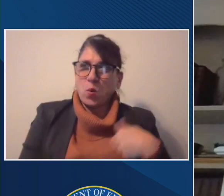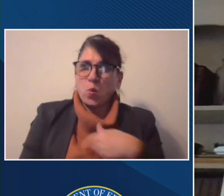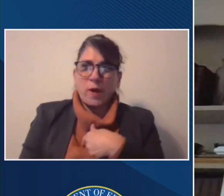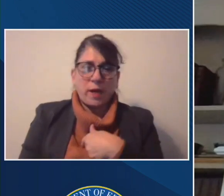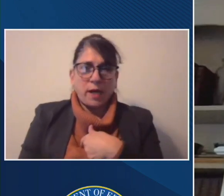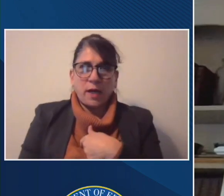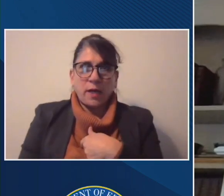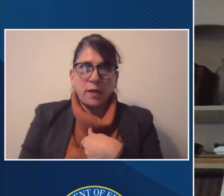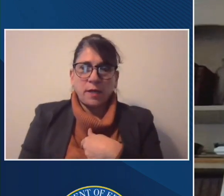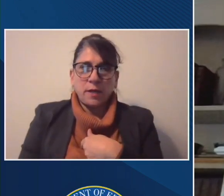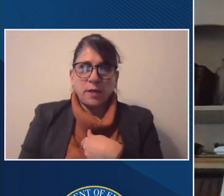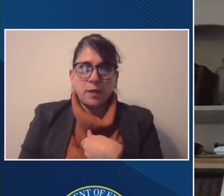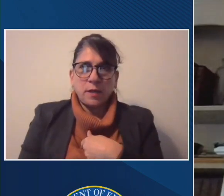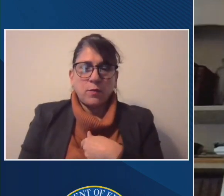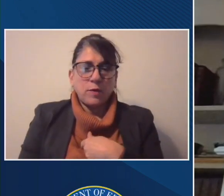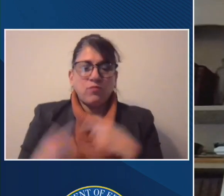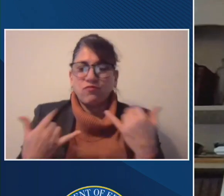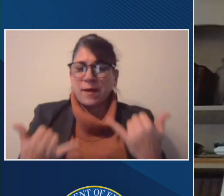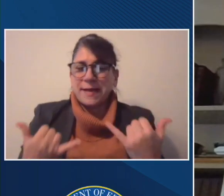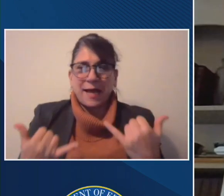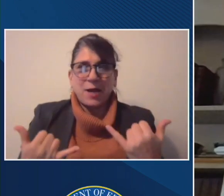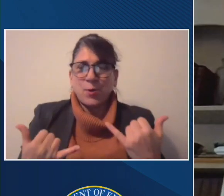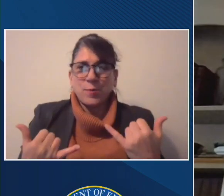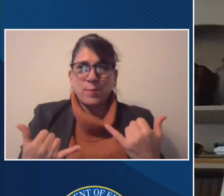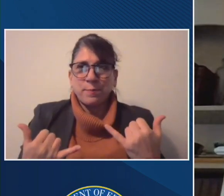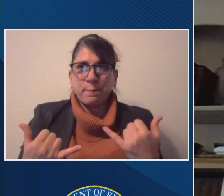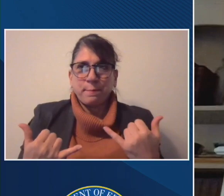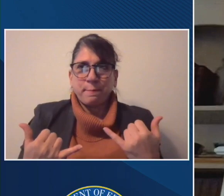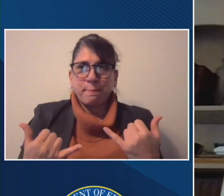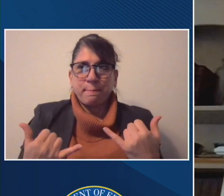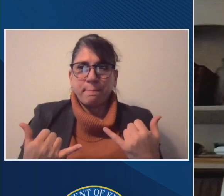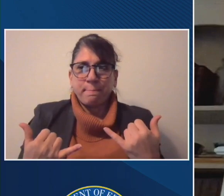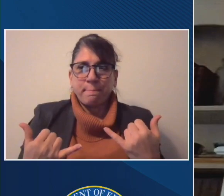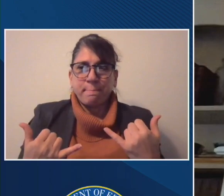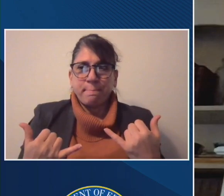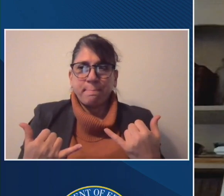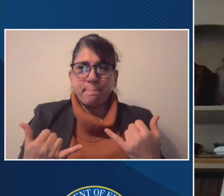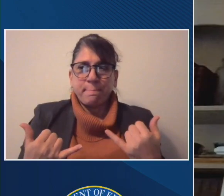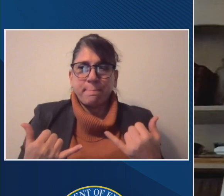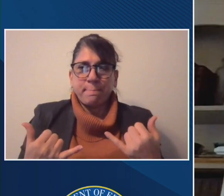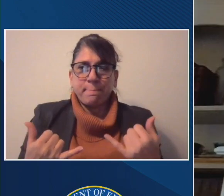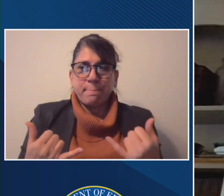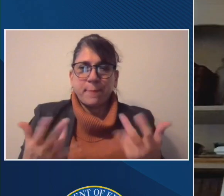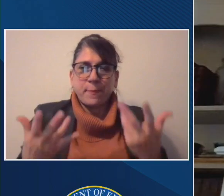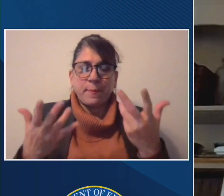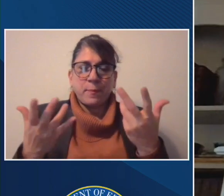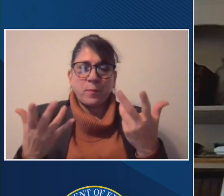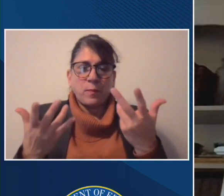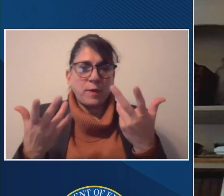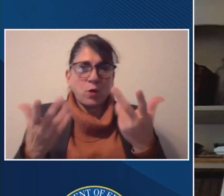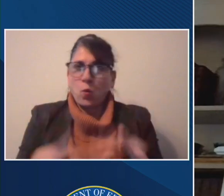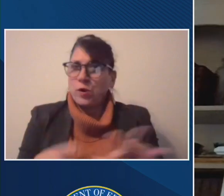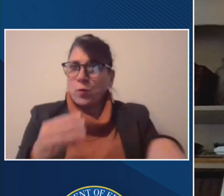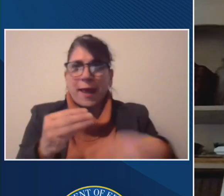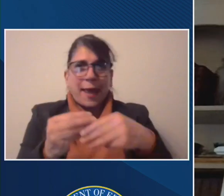at least right now not want to move forward with adding anybody else to the table. Thank you.